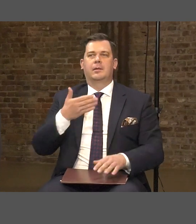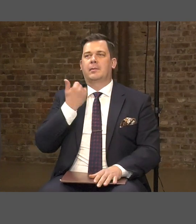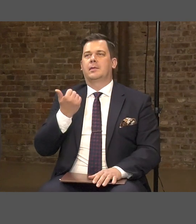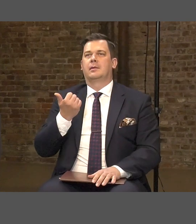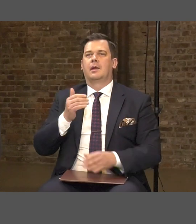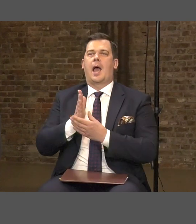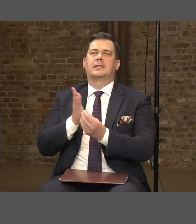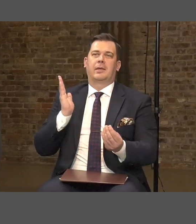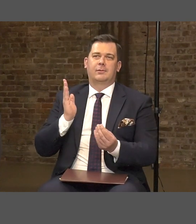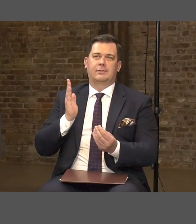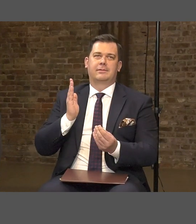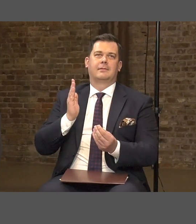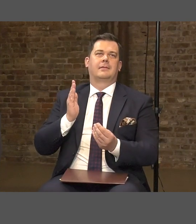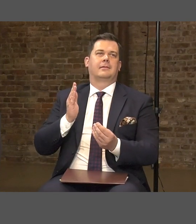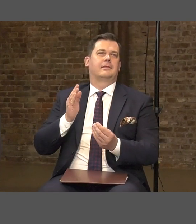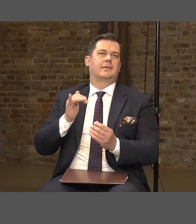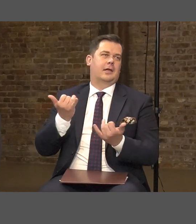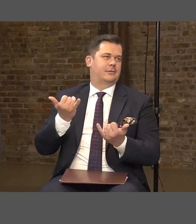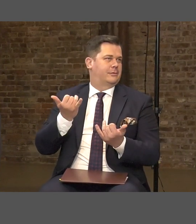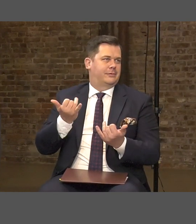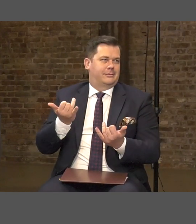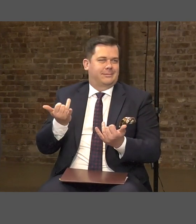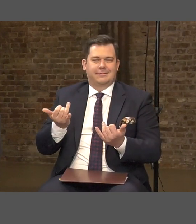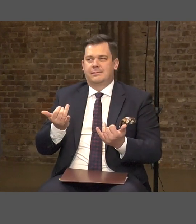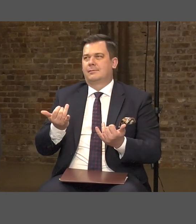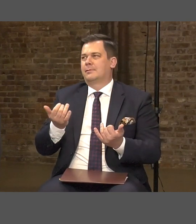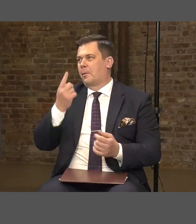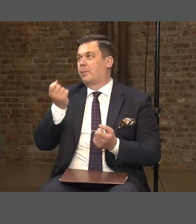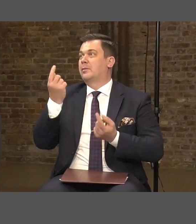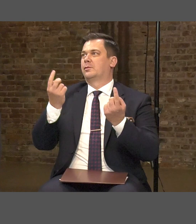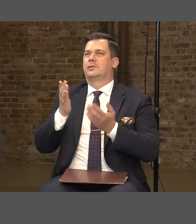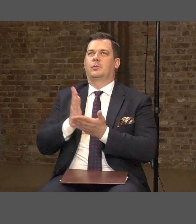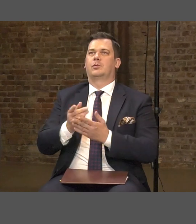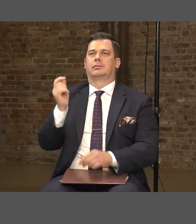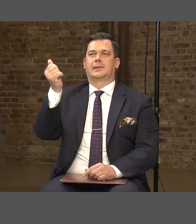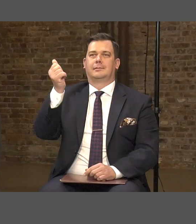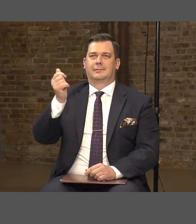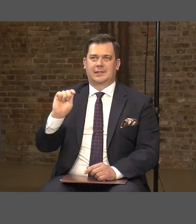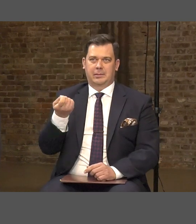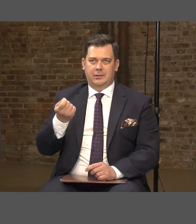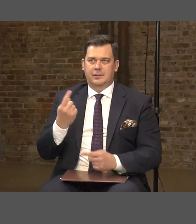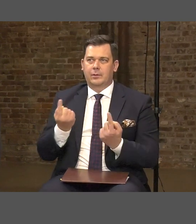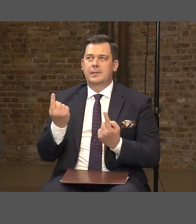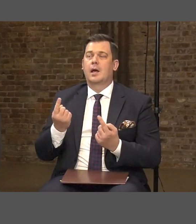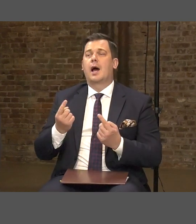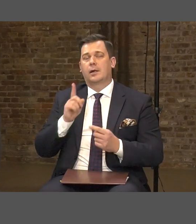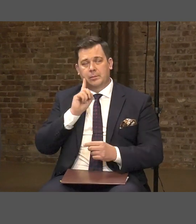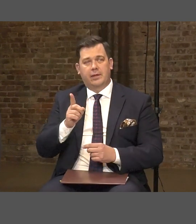I have no experts, no ideas, to change everything in a second.